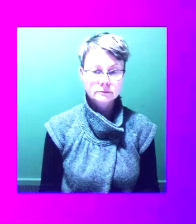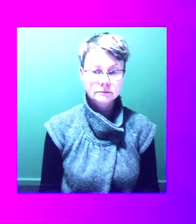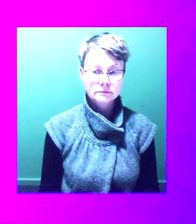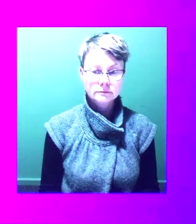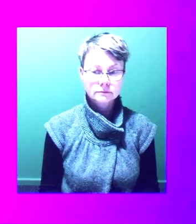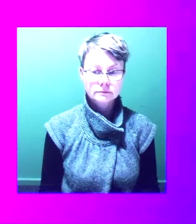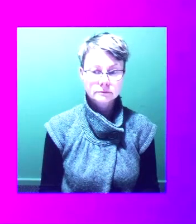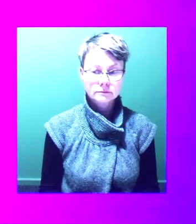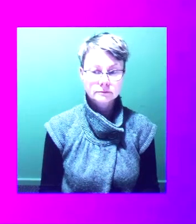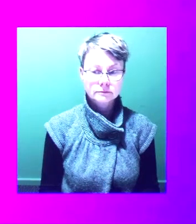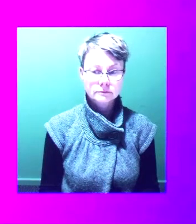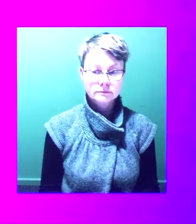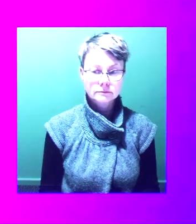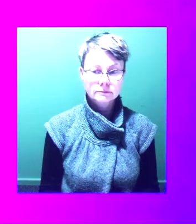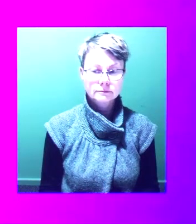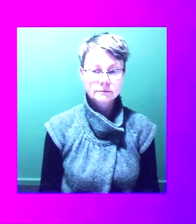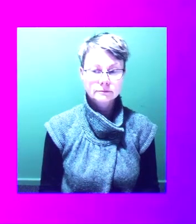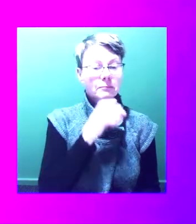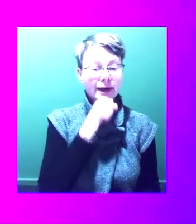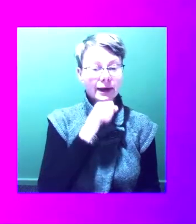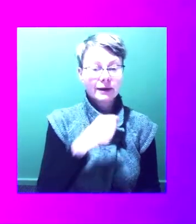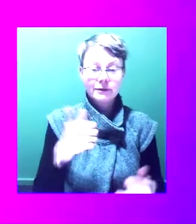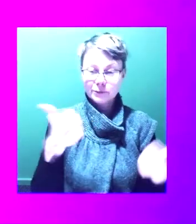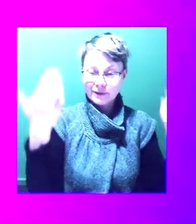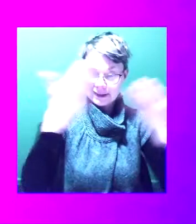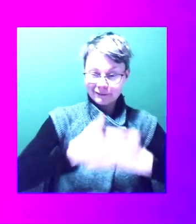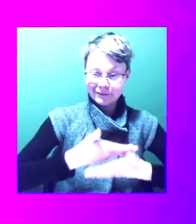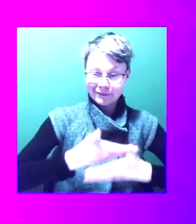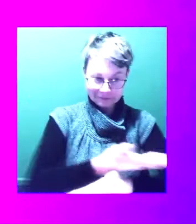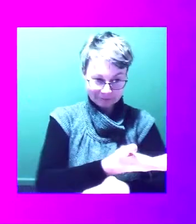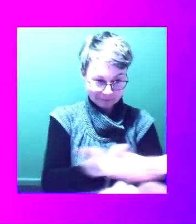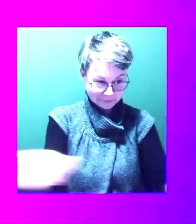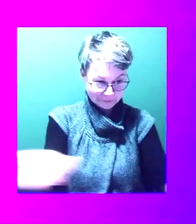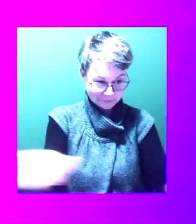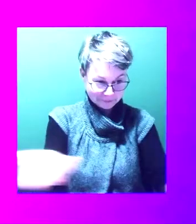Good evening. Good evening, everyone. It's my privilege to meet with you here today on